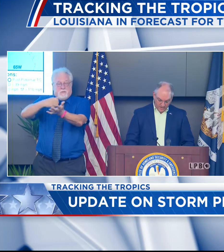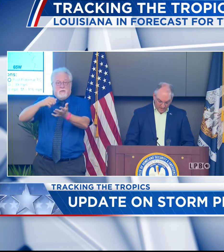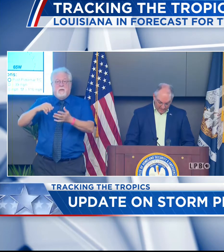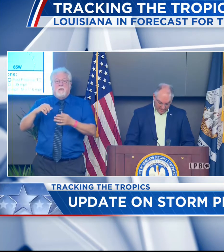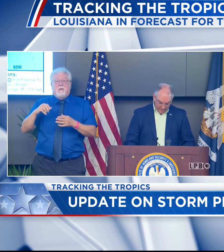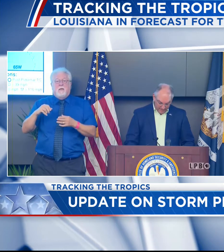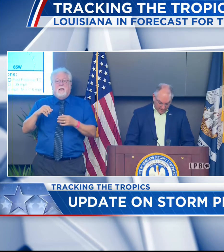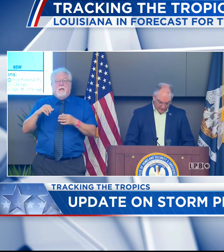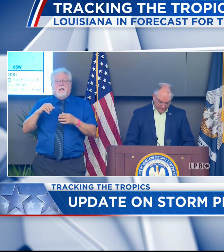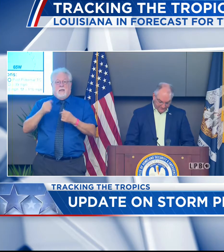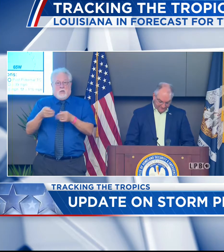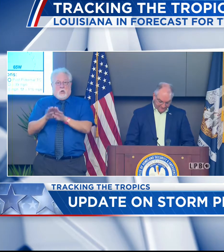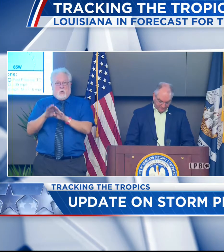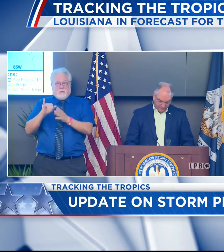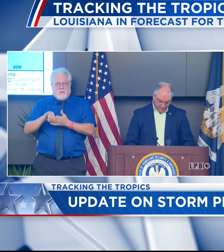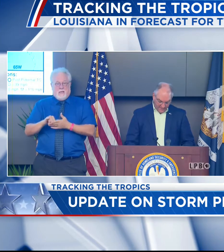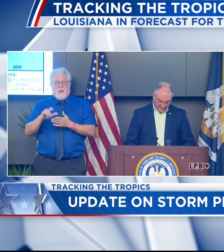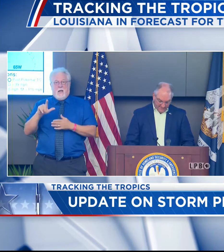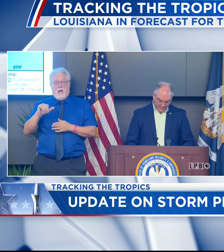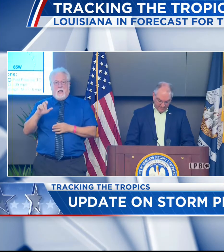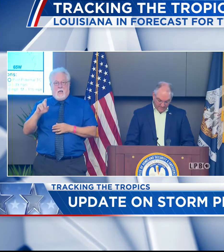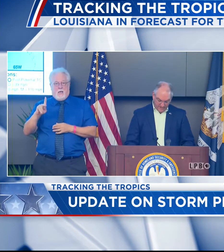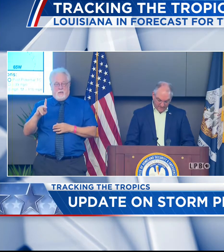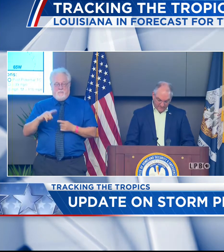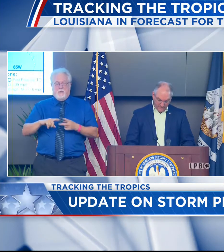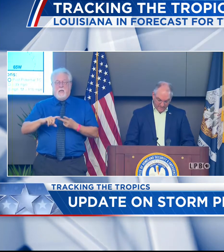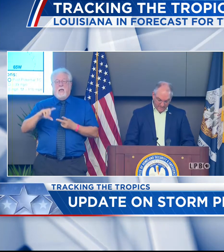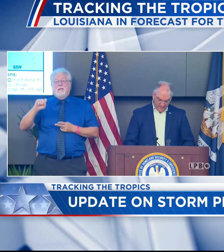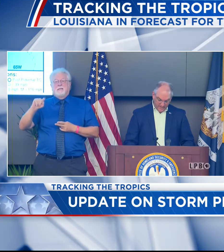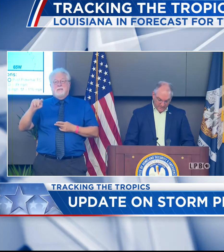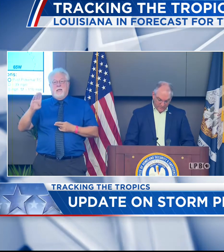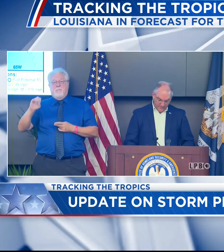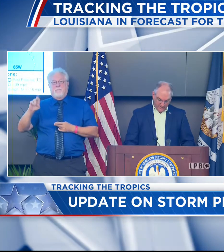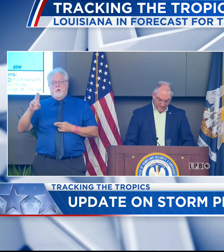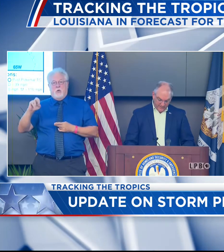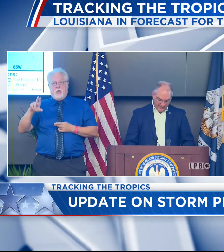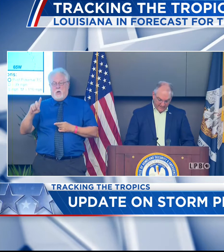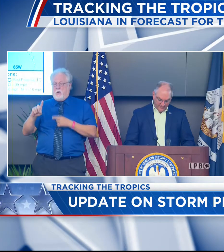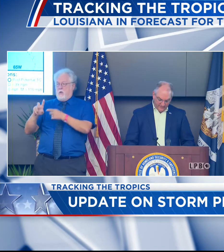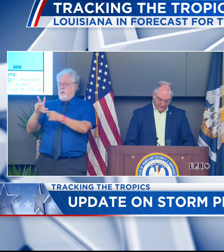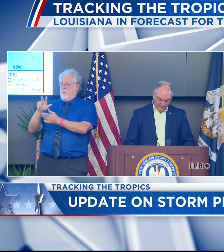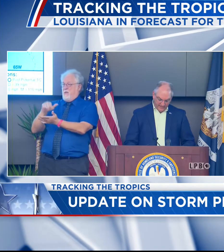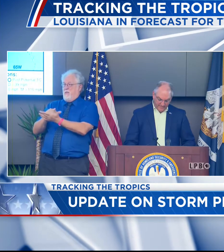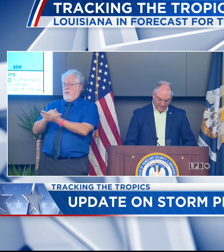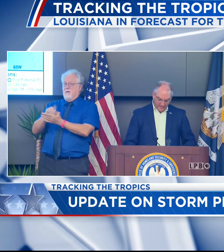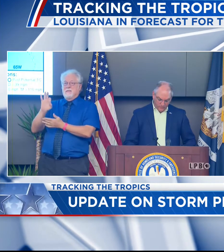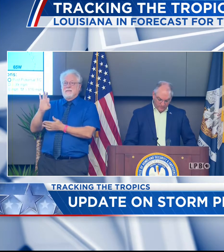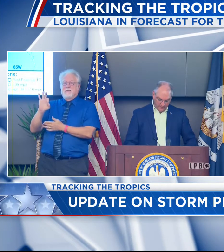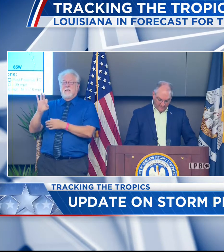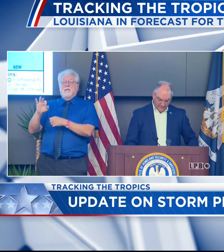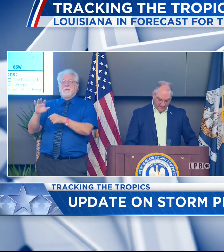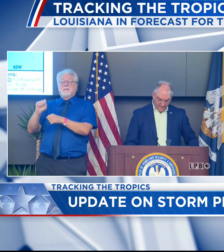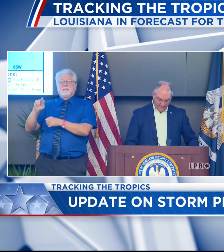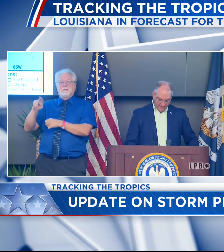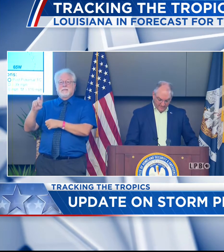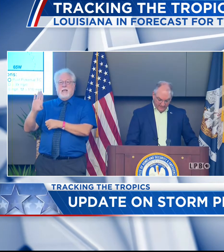AND ADDITIONAL PUMPS ARE BEING SENT TO GRAND ISLE TODAY. PLAQUEMINES PARISH -- THAT